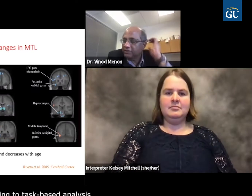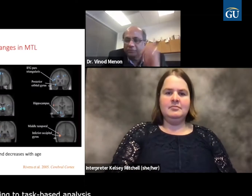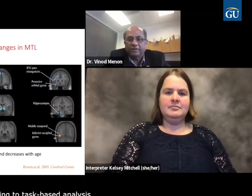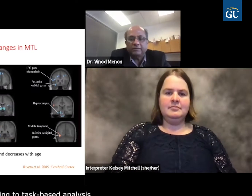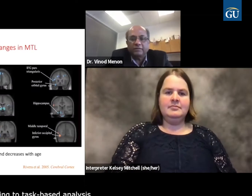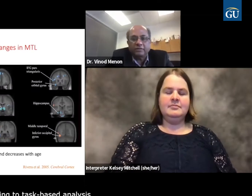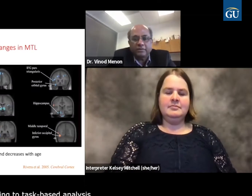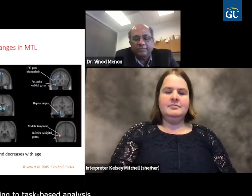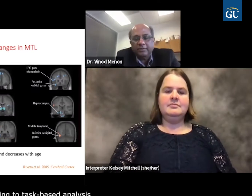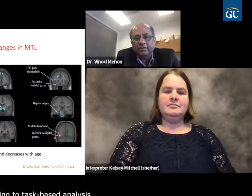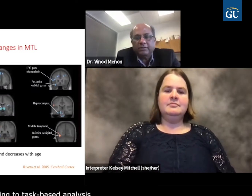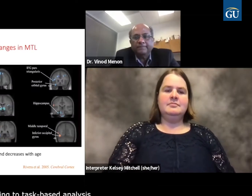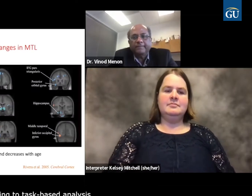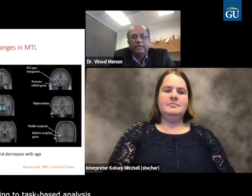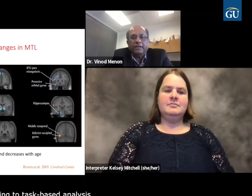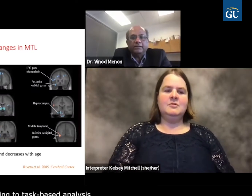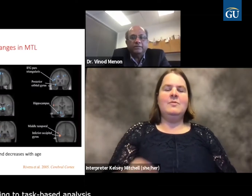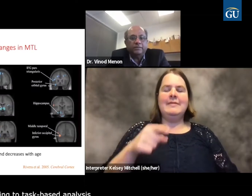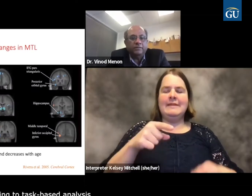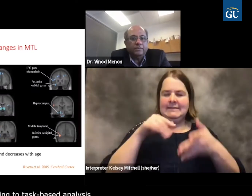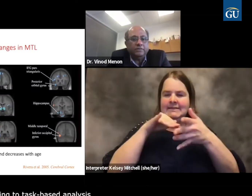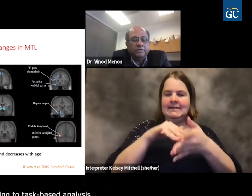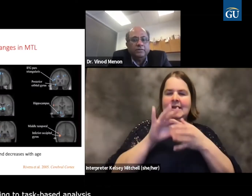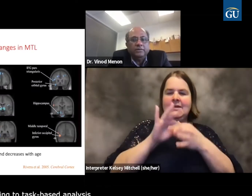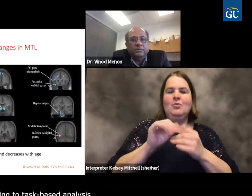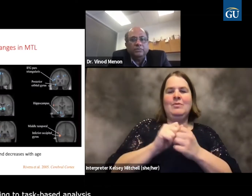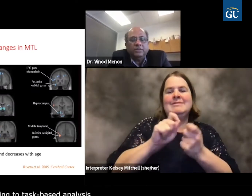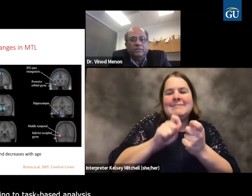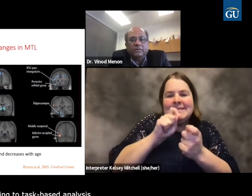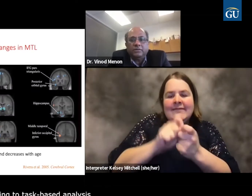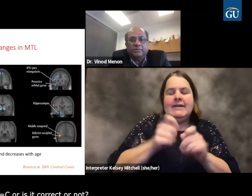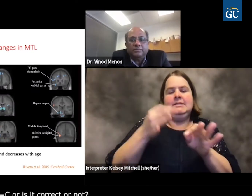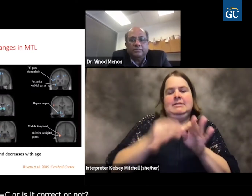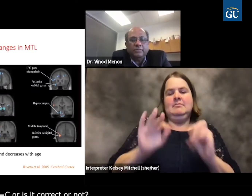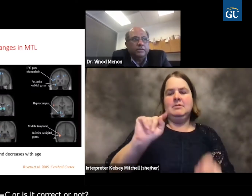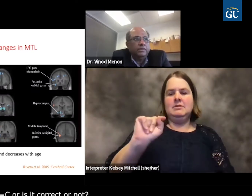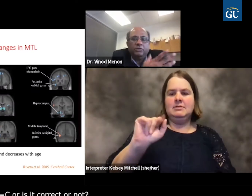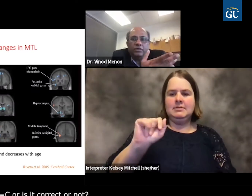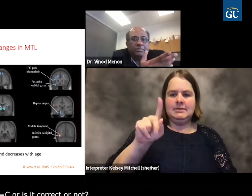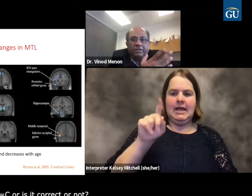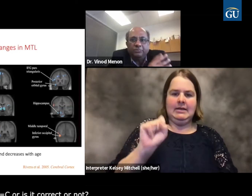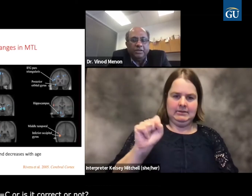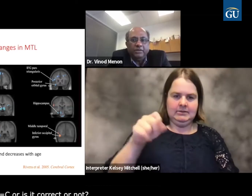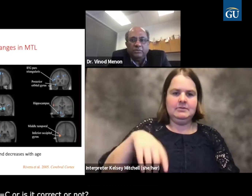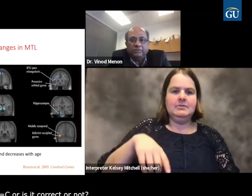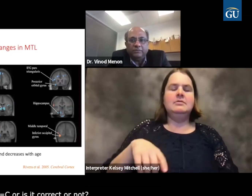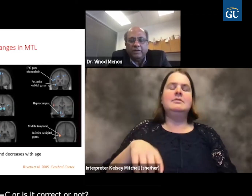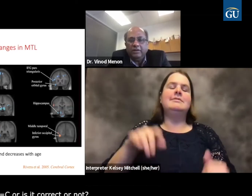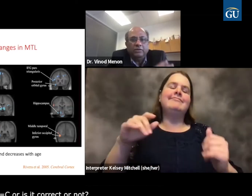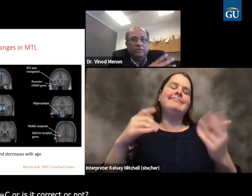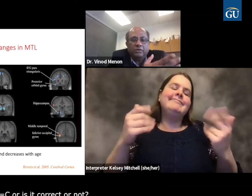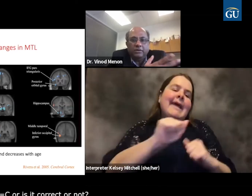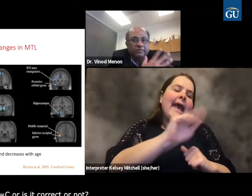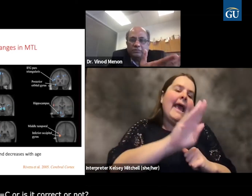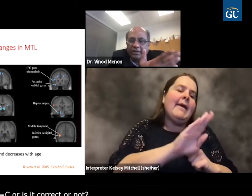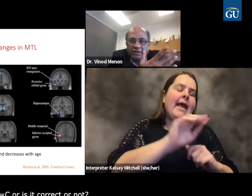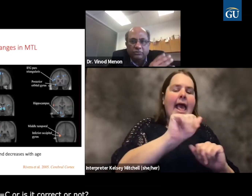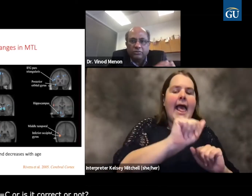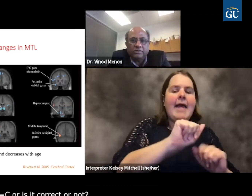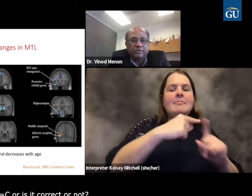so we're moving to task-based uh analysis here